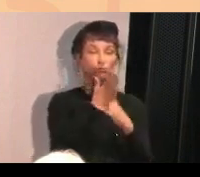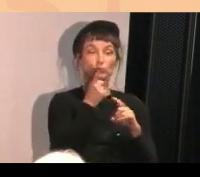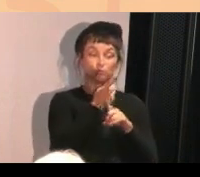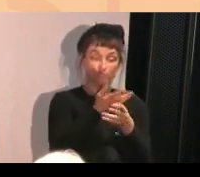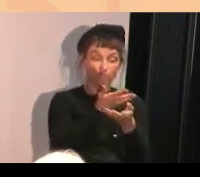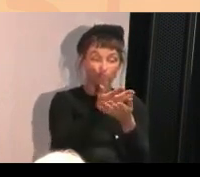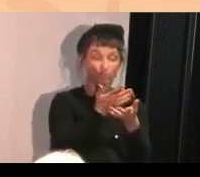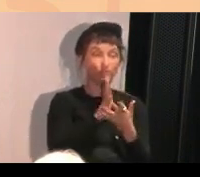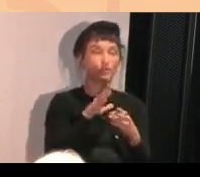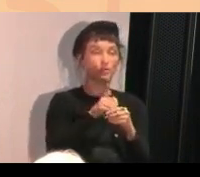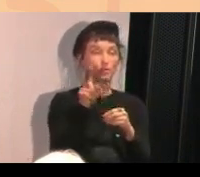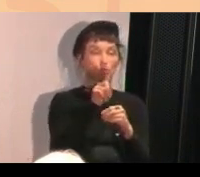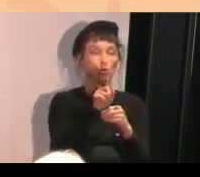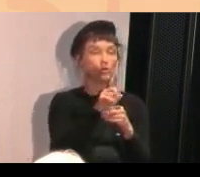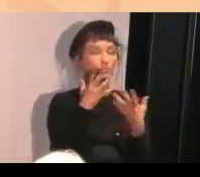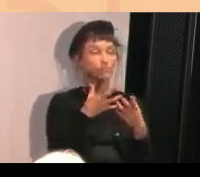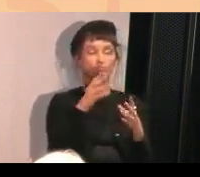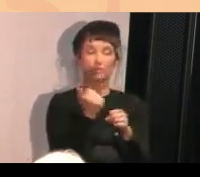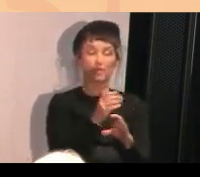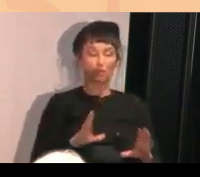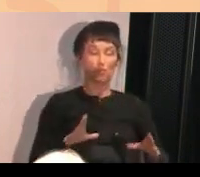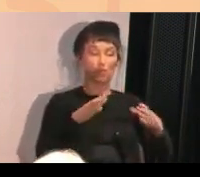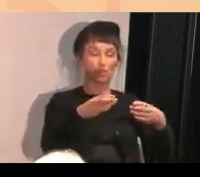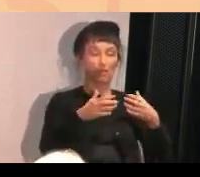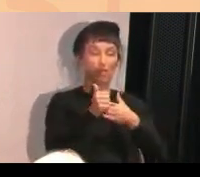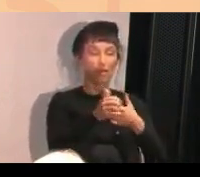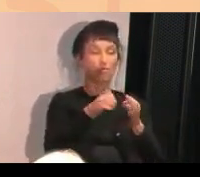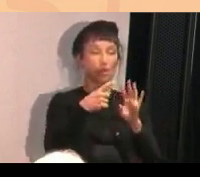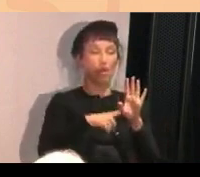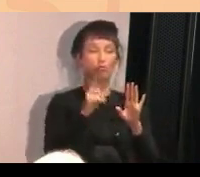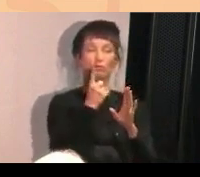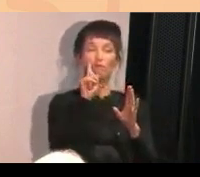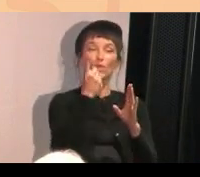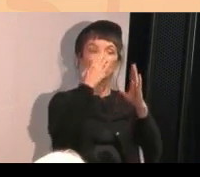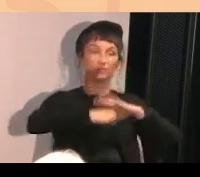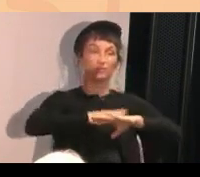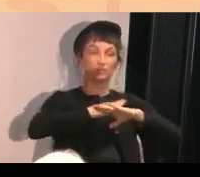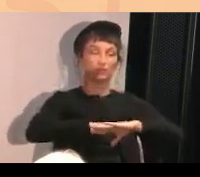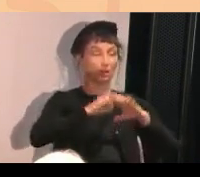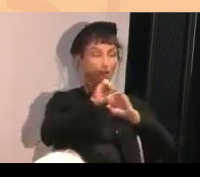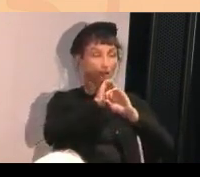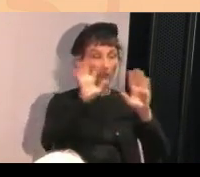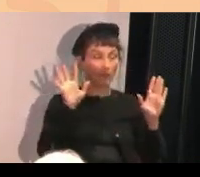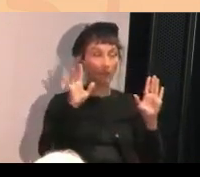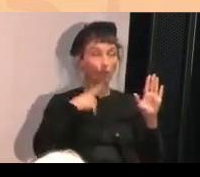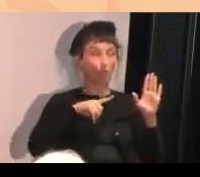forming a body that is First Nation led with a clearly defined purpose including strong and